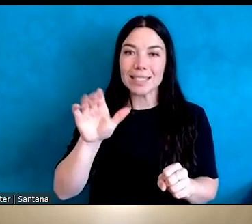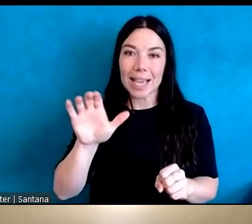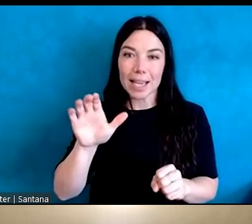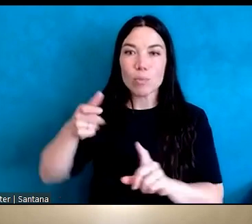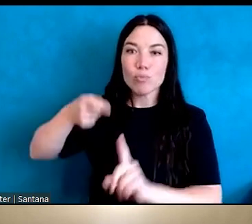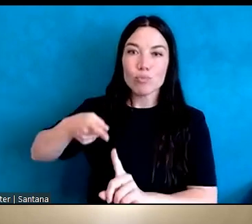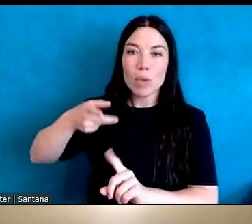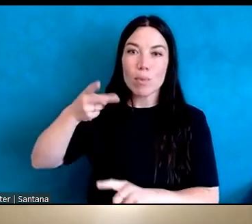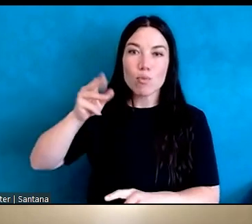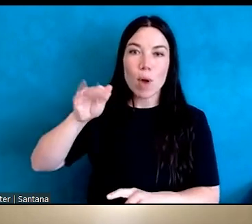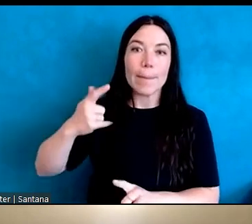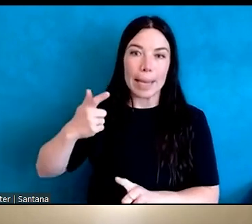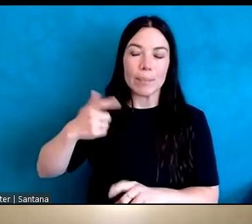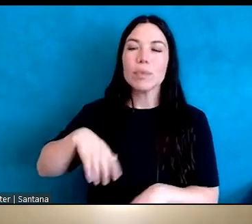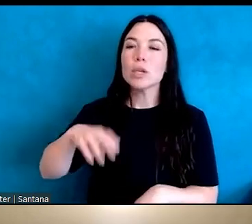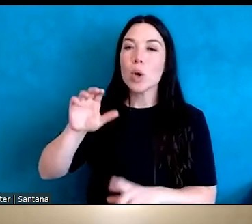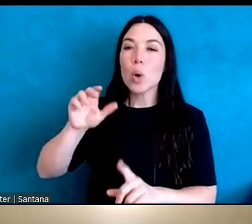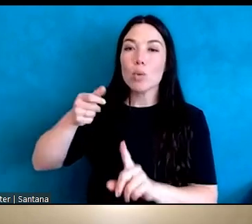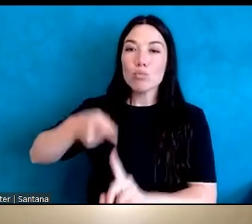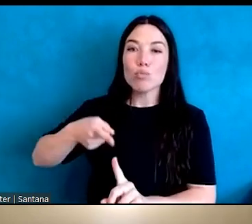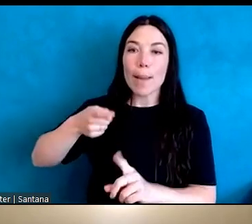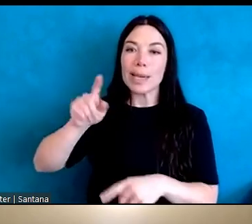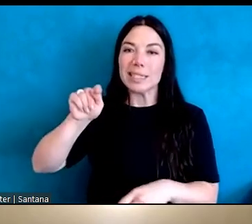So priming tasks go like this, or our primary task went something like this: